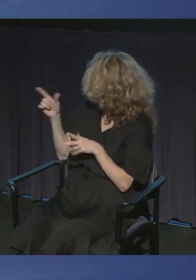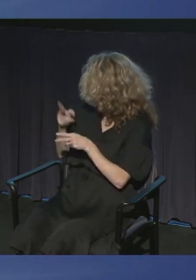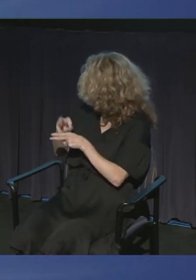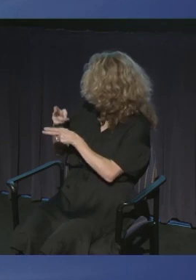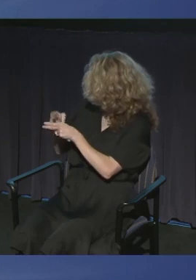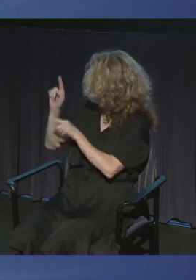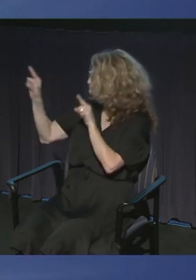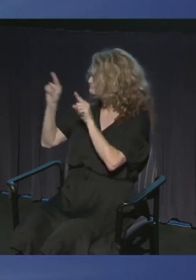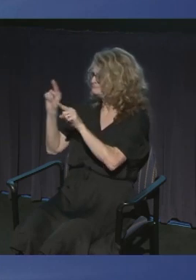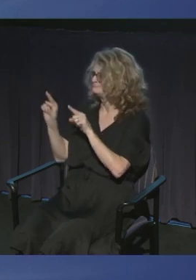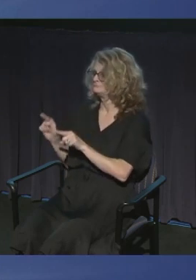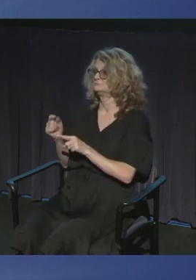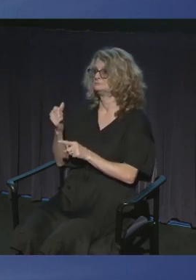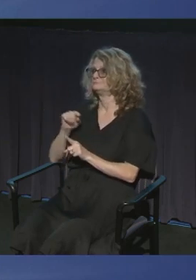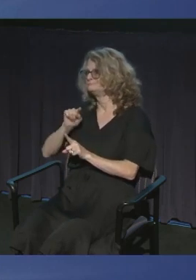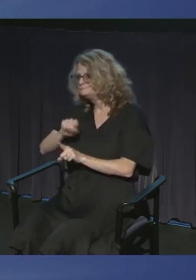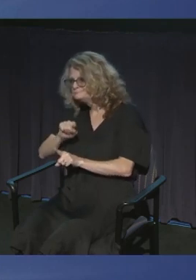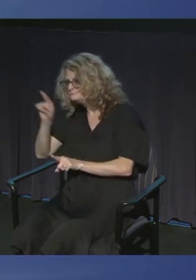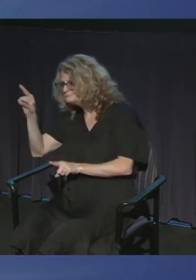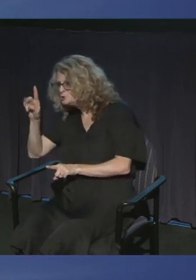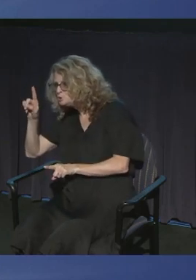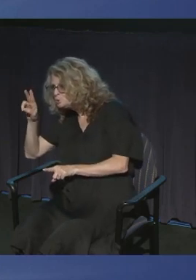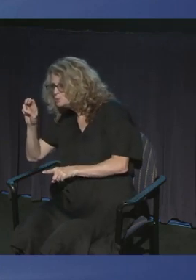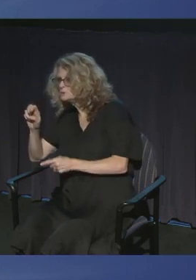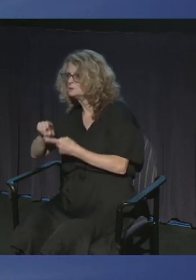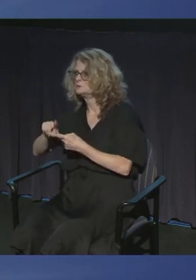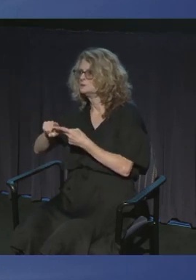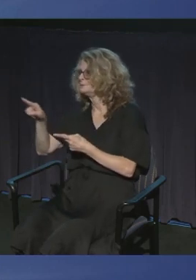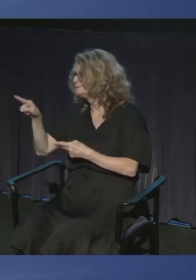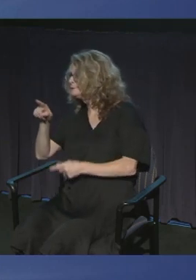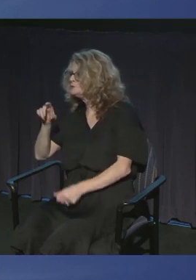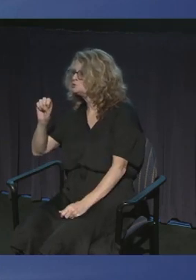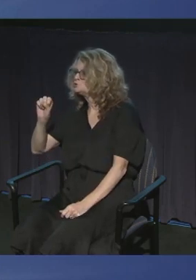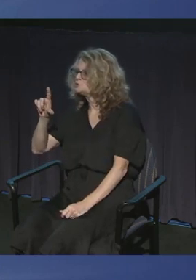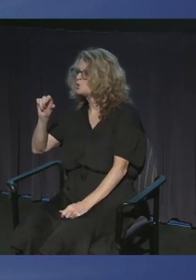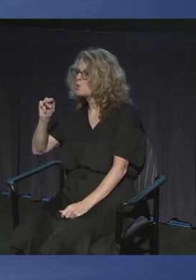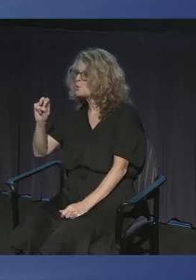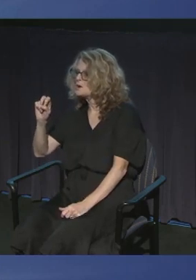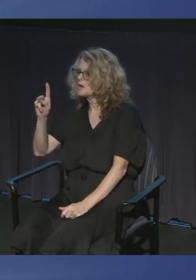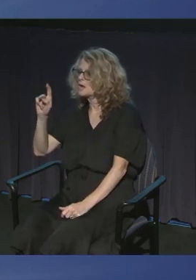MENTION HIM AND -- AT DUKE AND